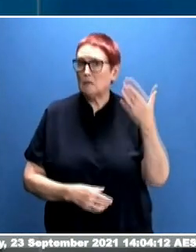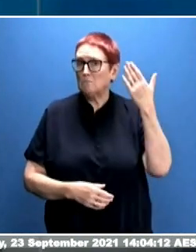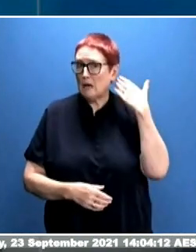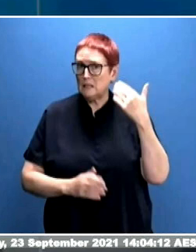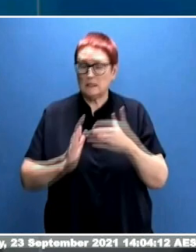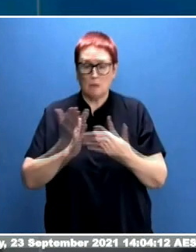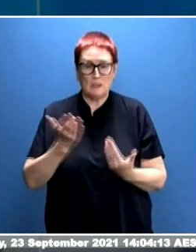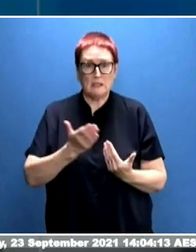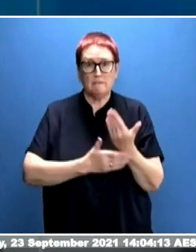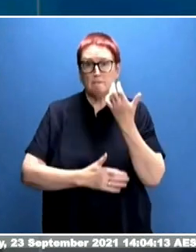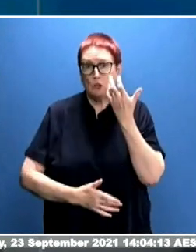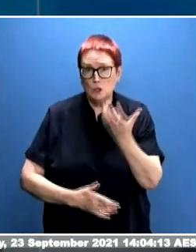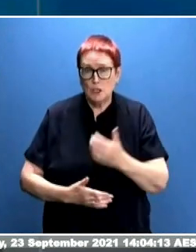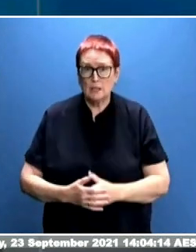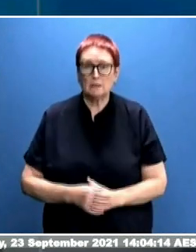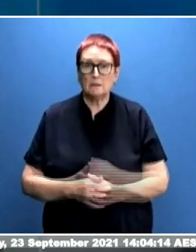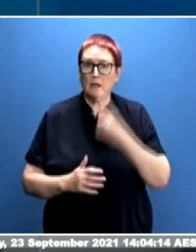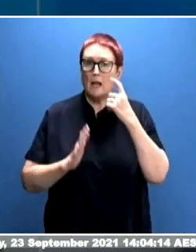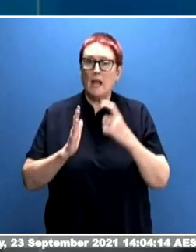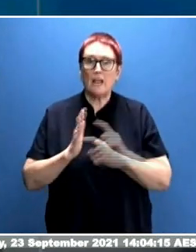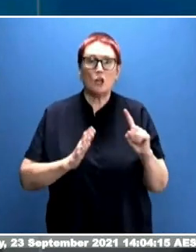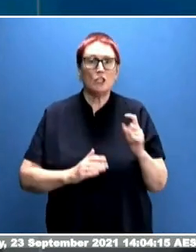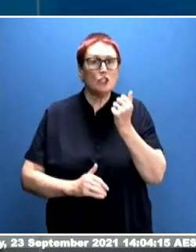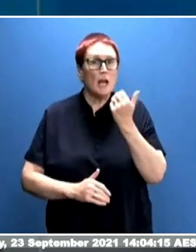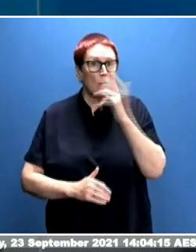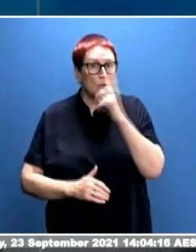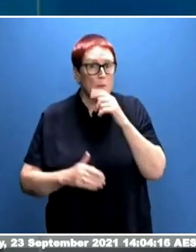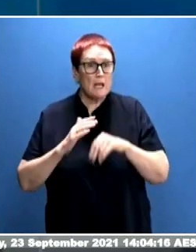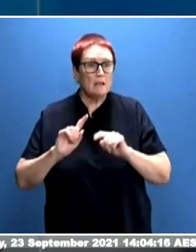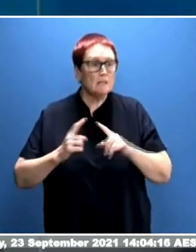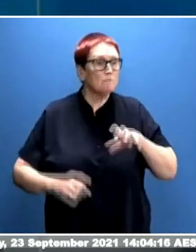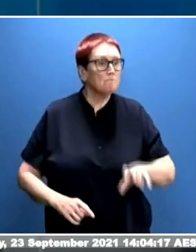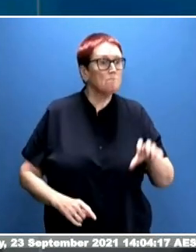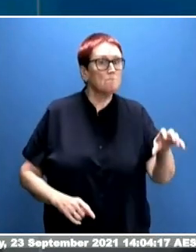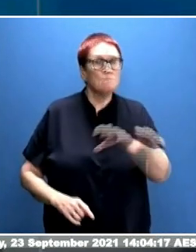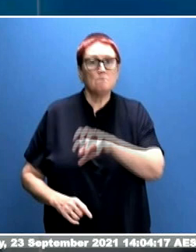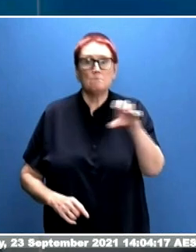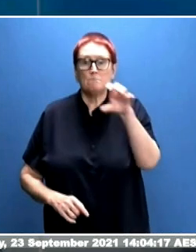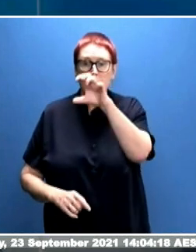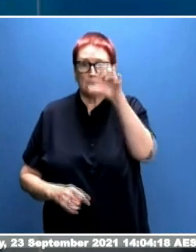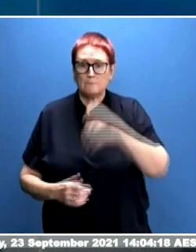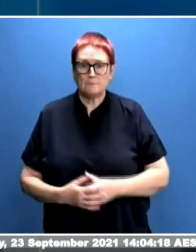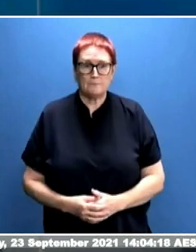and also acknowledge the First Nations people in the other locations the hearing is being held today. Yes, thank you.